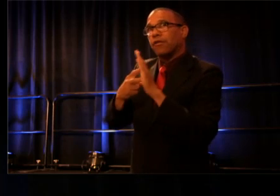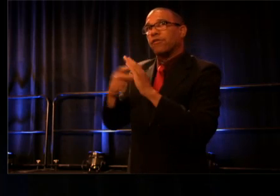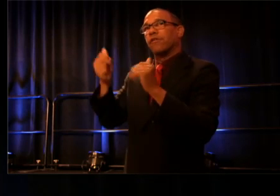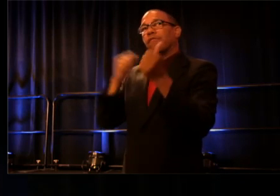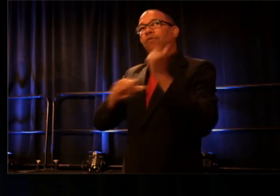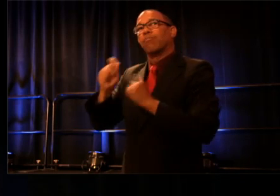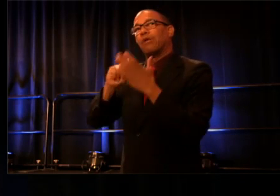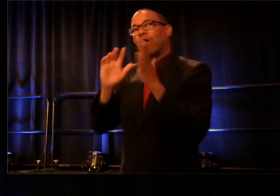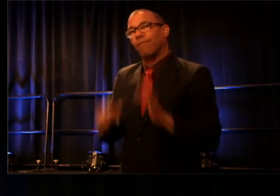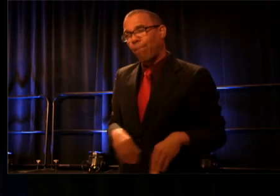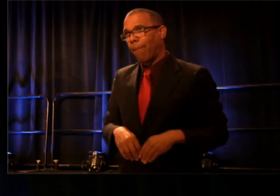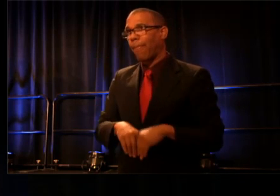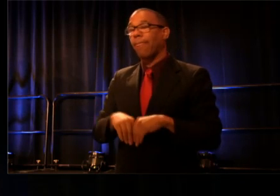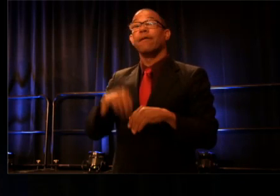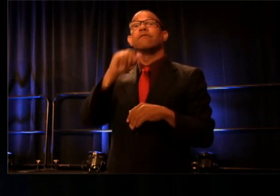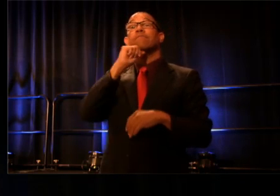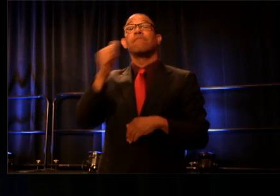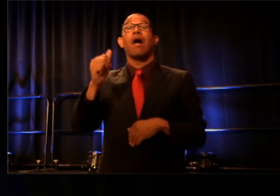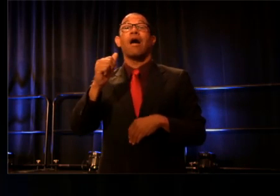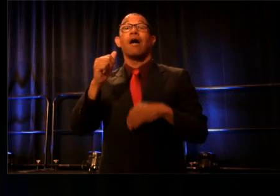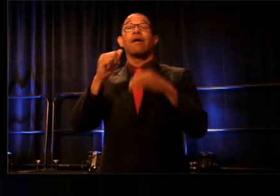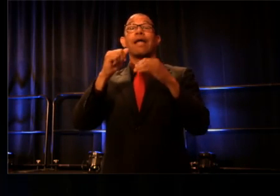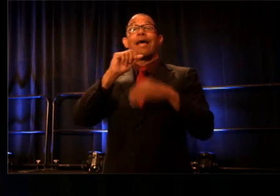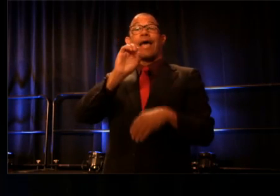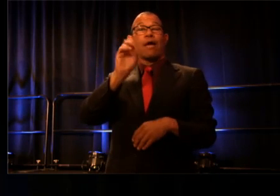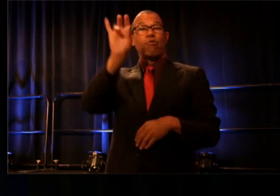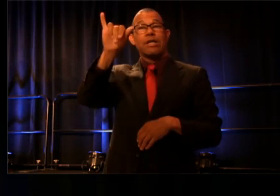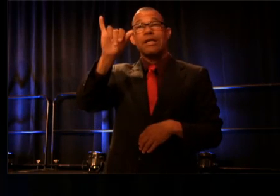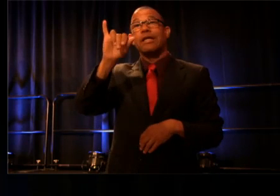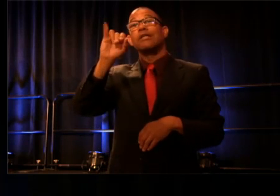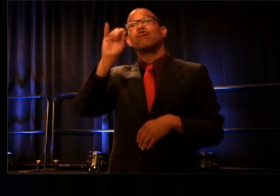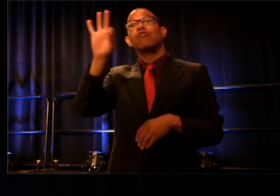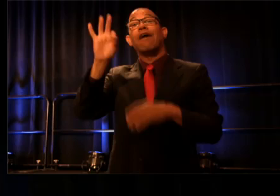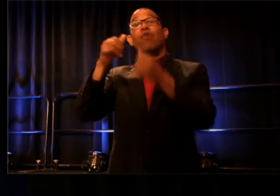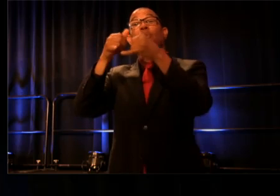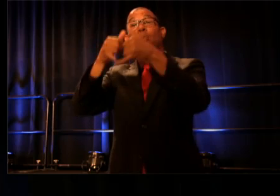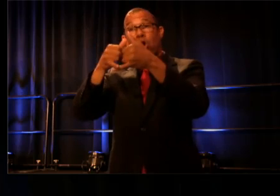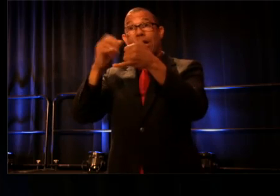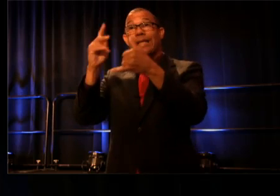at a recent non-equity Jeff Award Ceremony in Chicago, Kimberly received a special Jeff